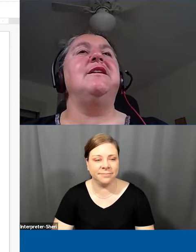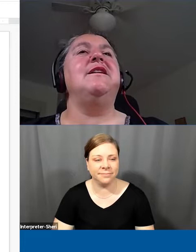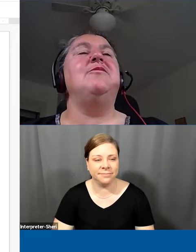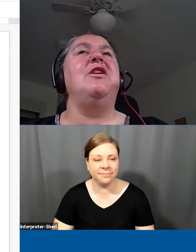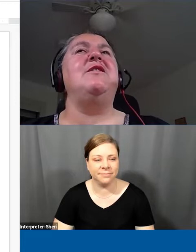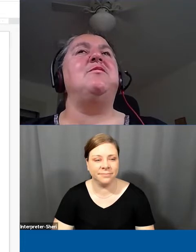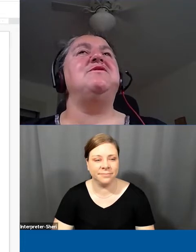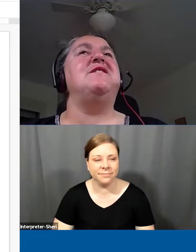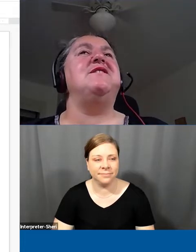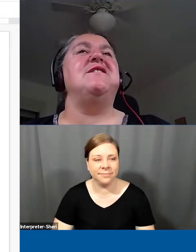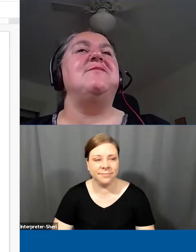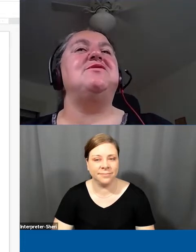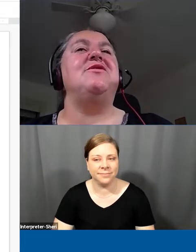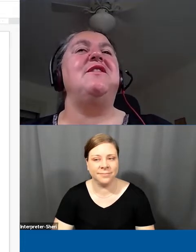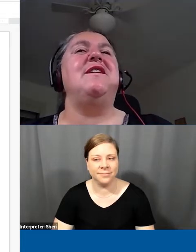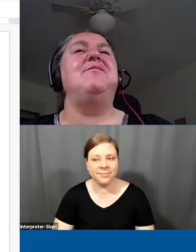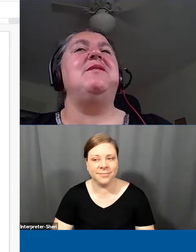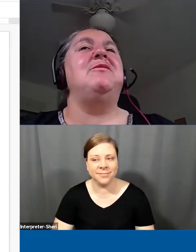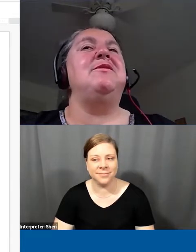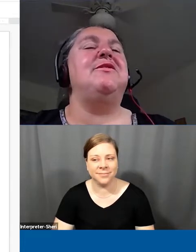I am not presenting. I'm sorry. Give me a moment.